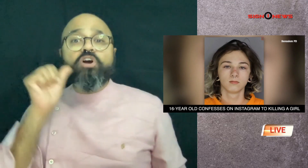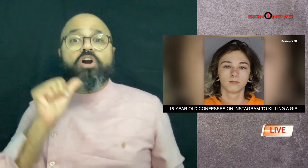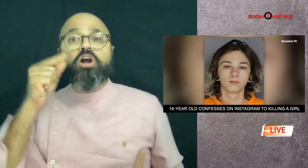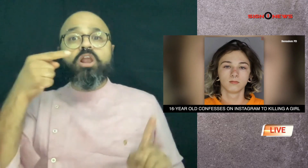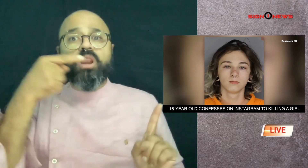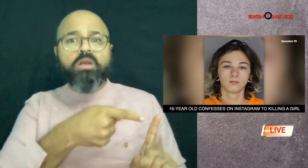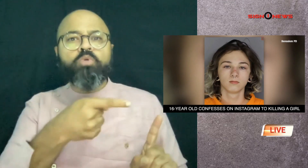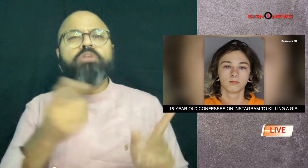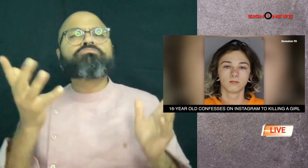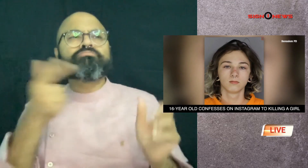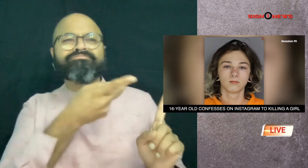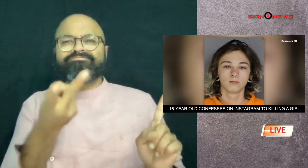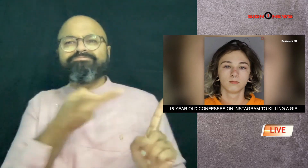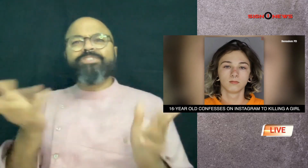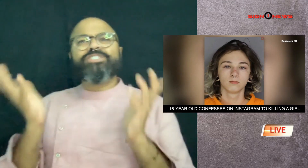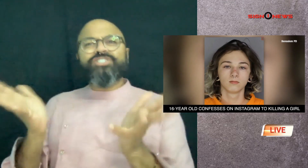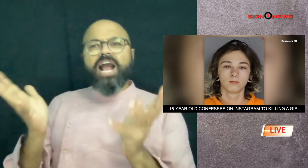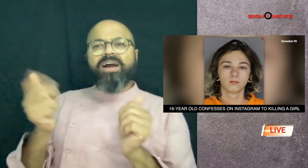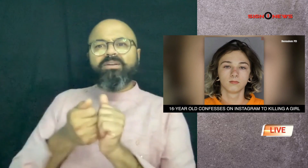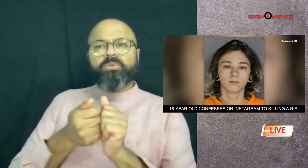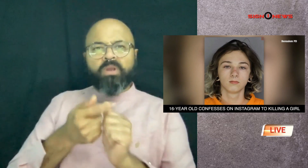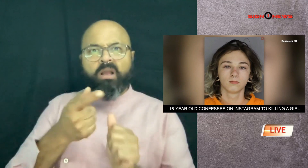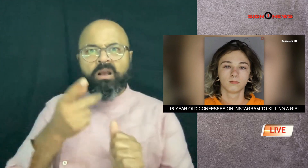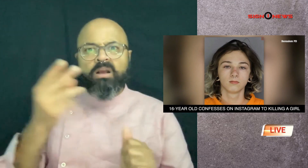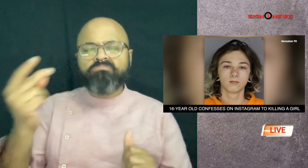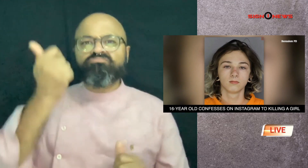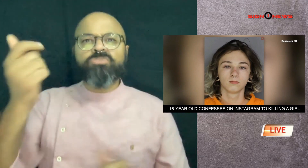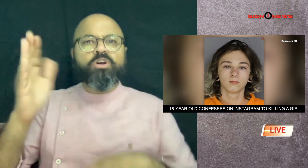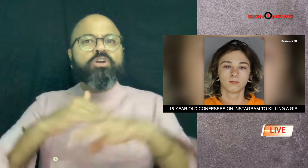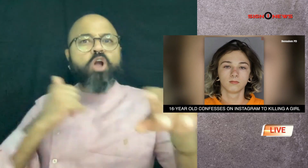the mother of the girl he was chatting with immediately called police